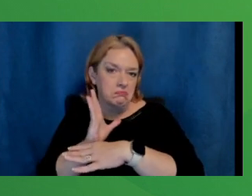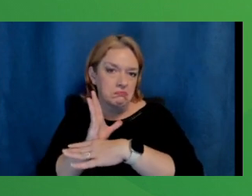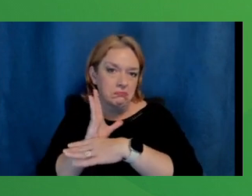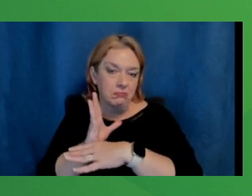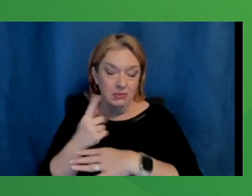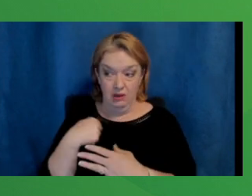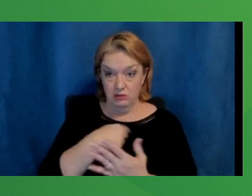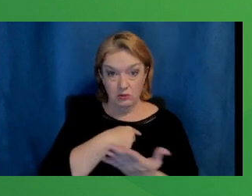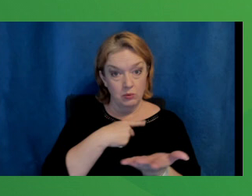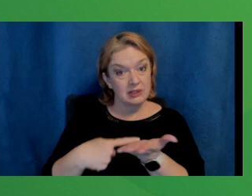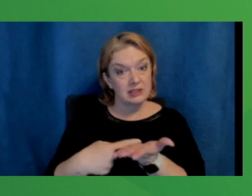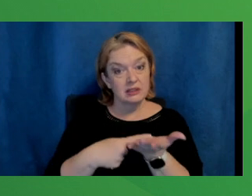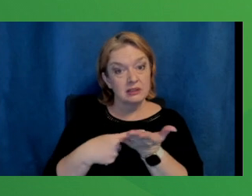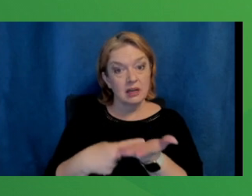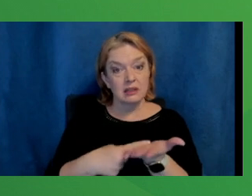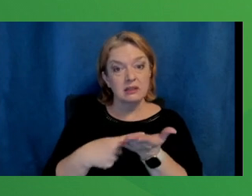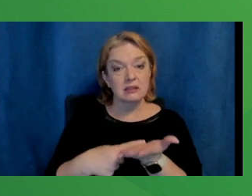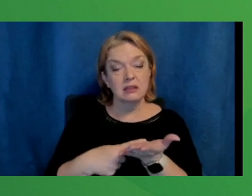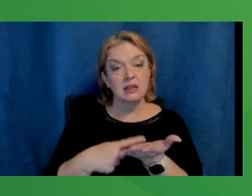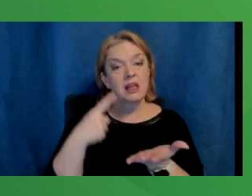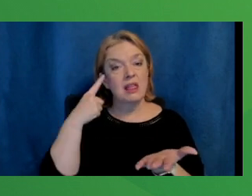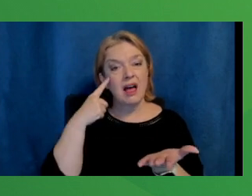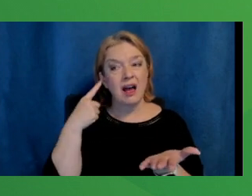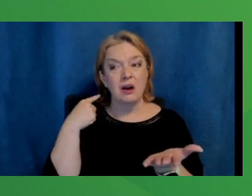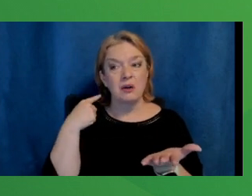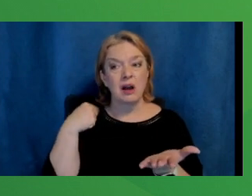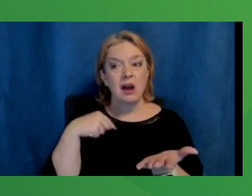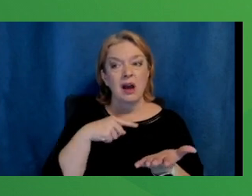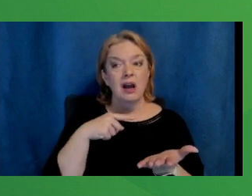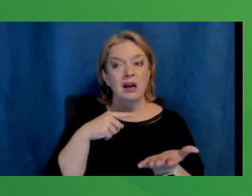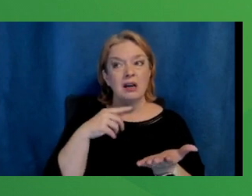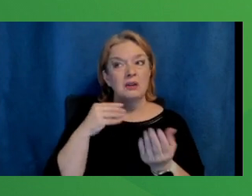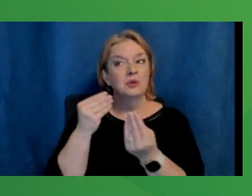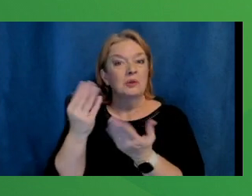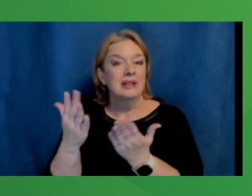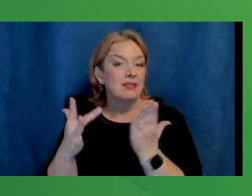They thought, well, we're getting the technology, we need technology, we need it to live, we need it